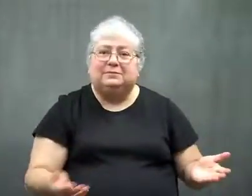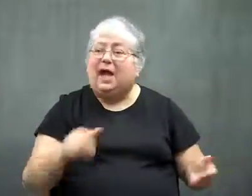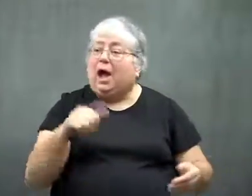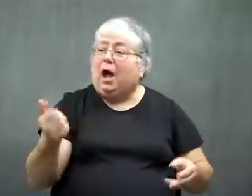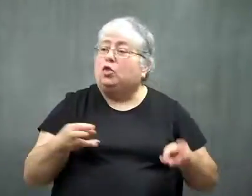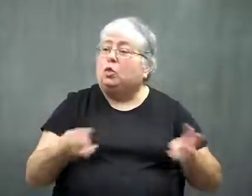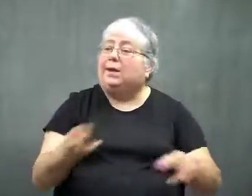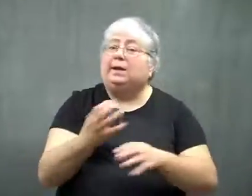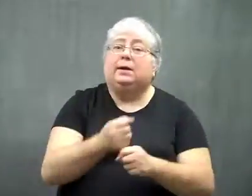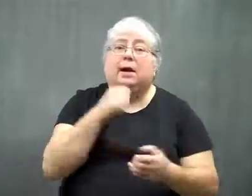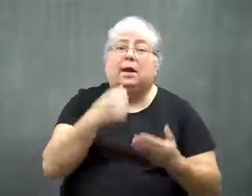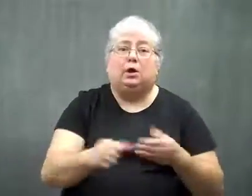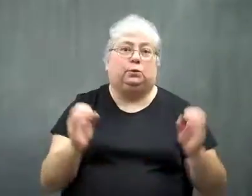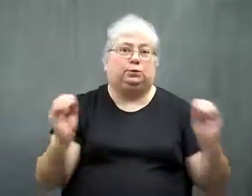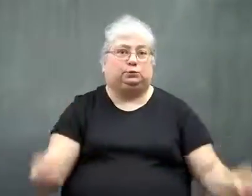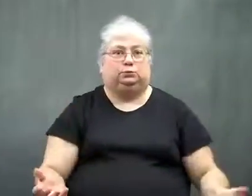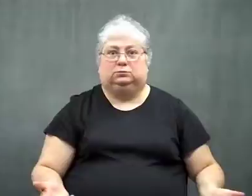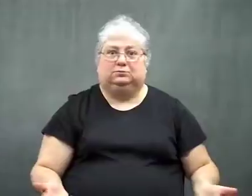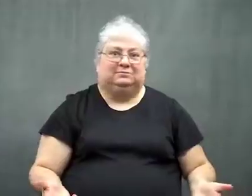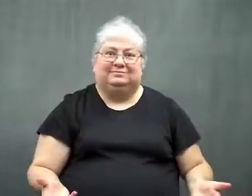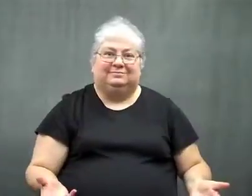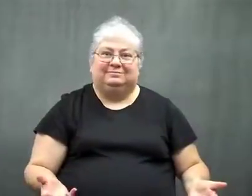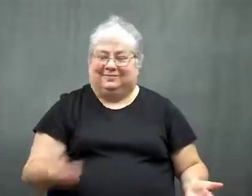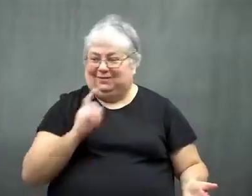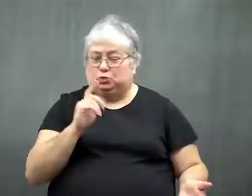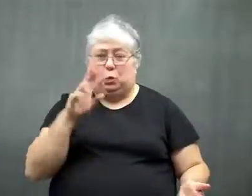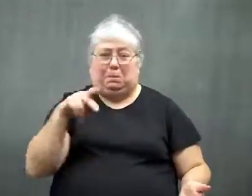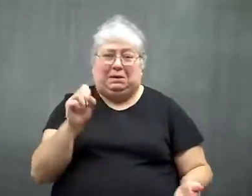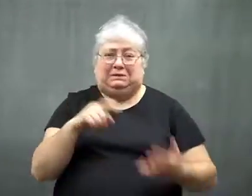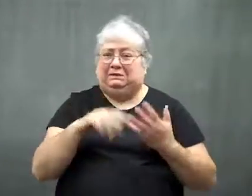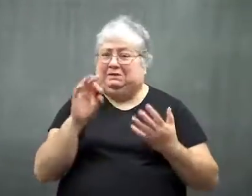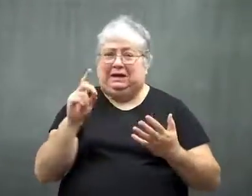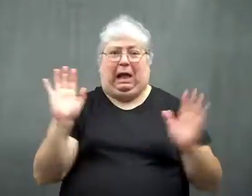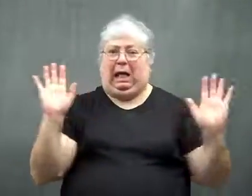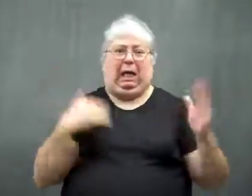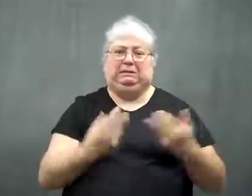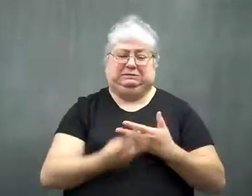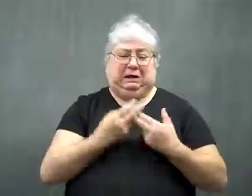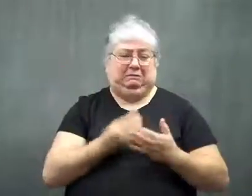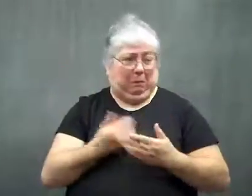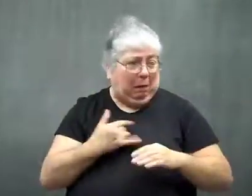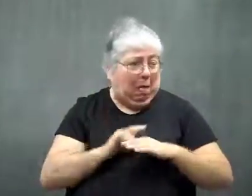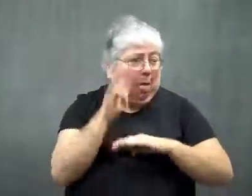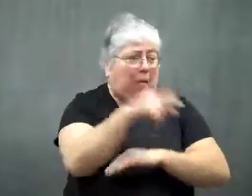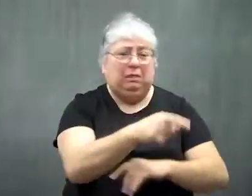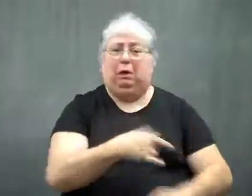There is no other way for these places to get mail.